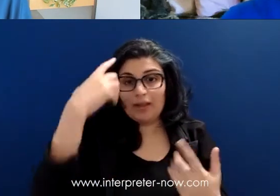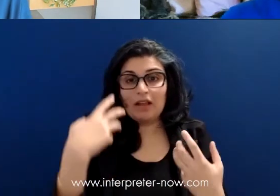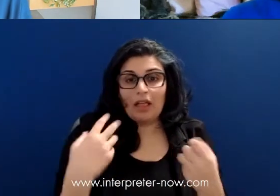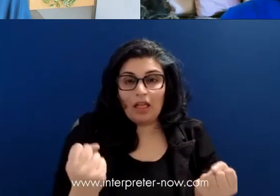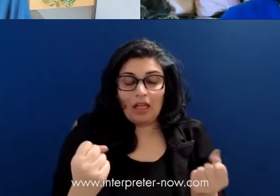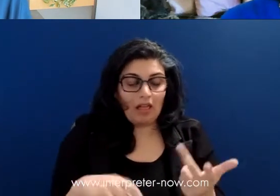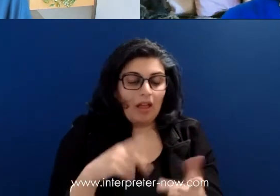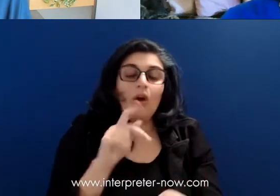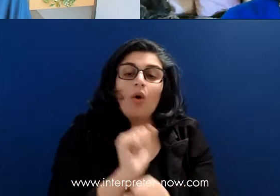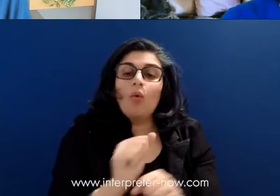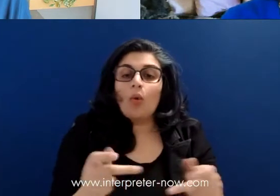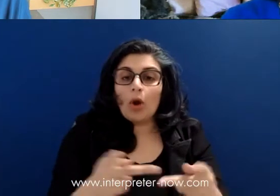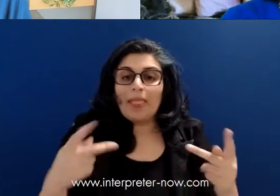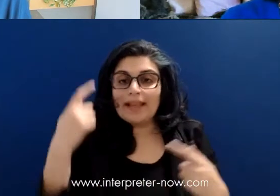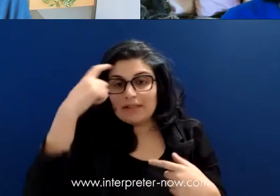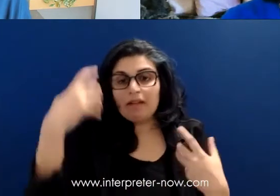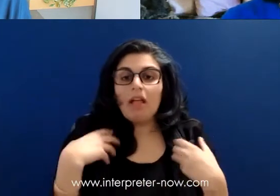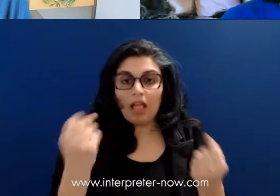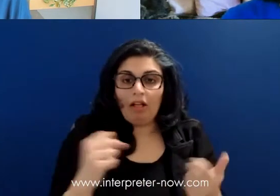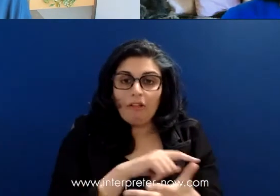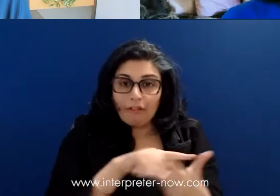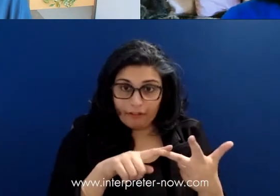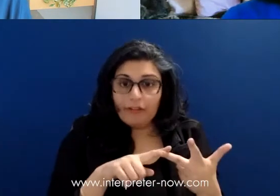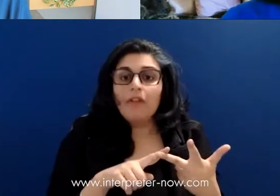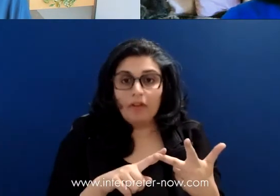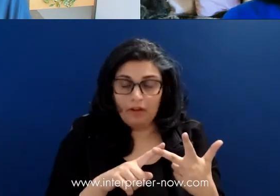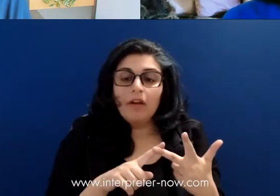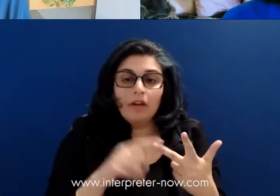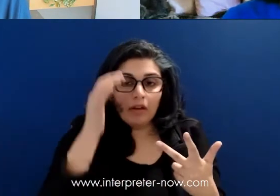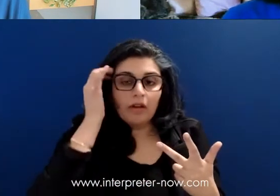mental health as well, just inclusion.